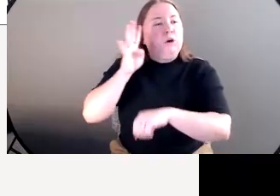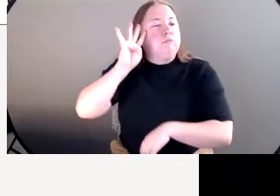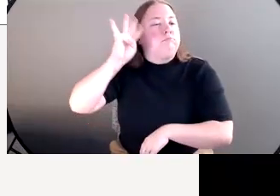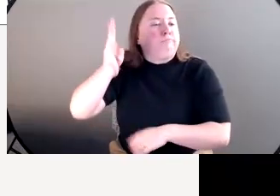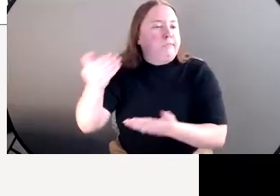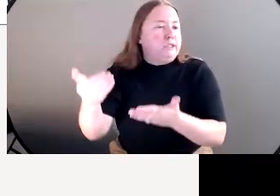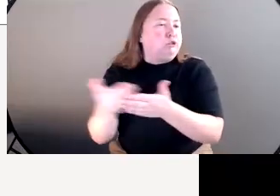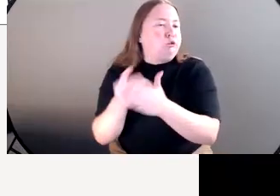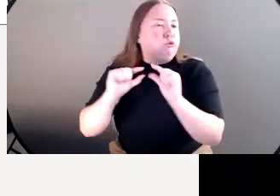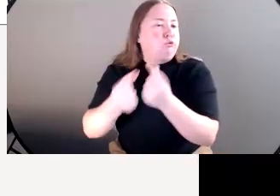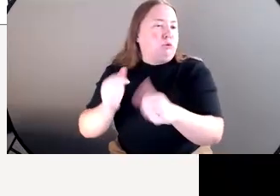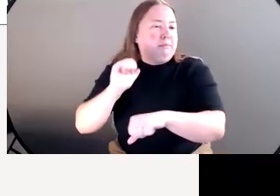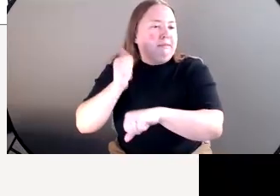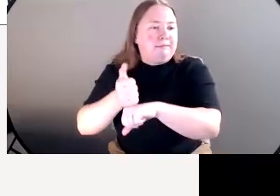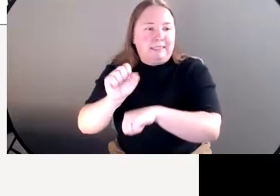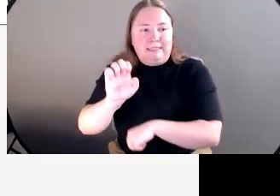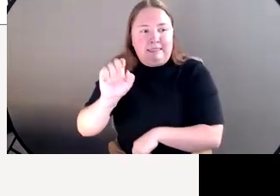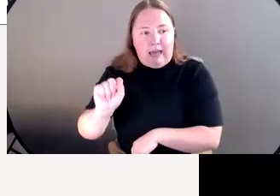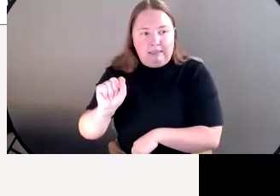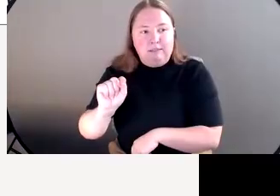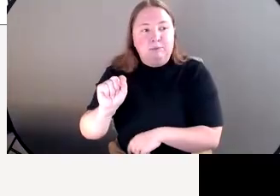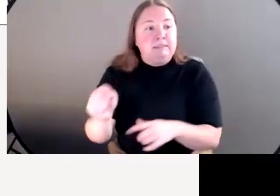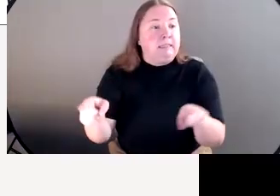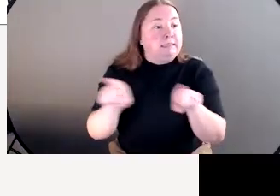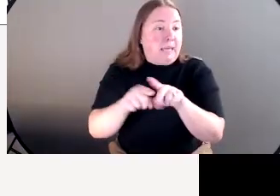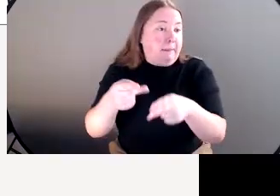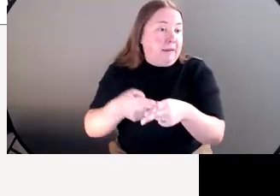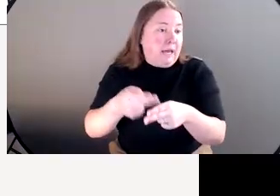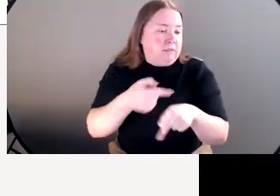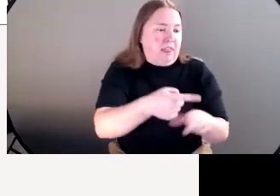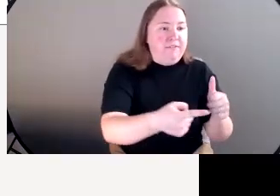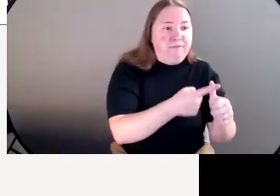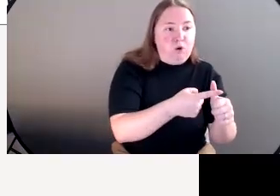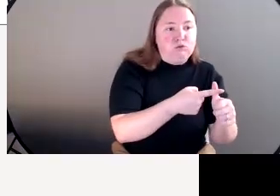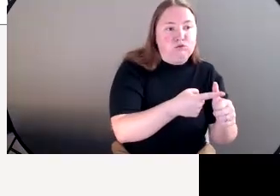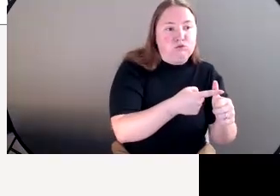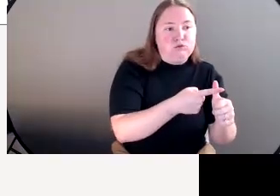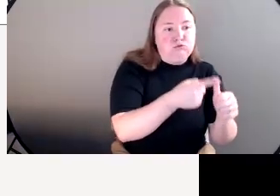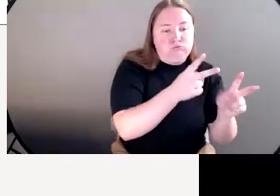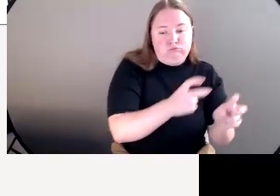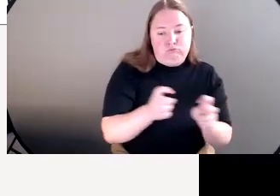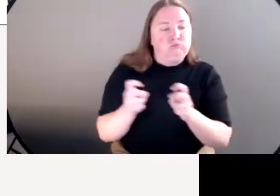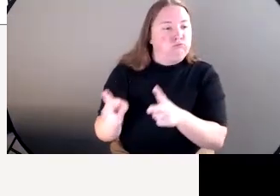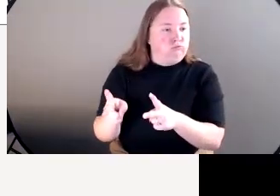with the same names that you've set as the original in the original. In that new course.